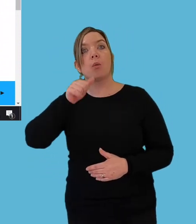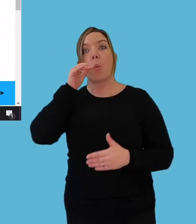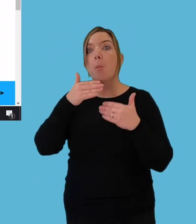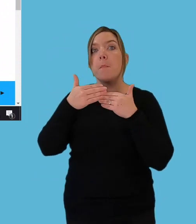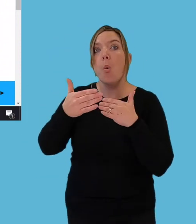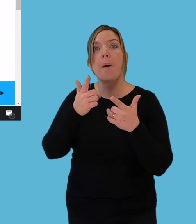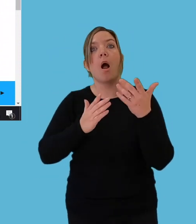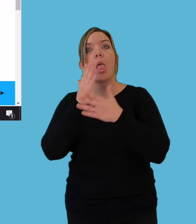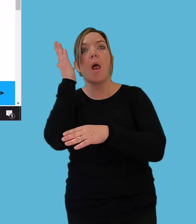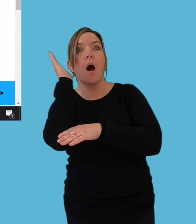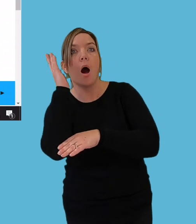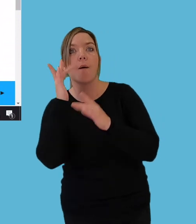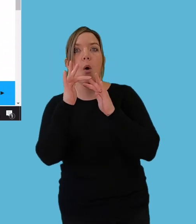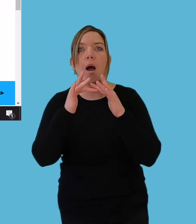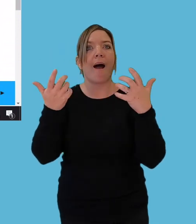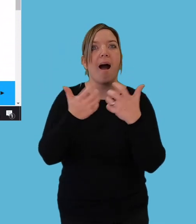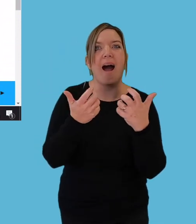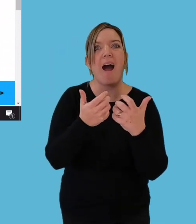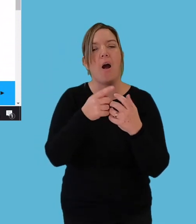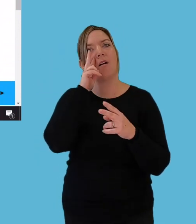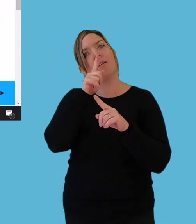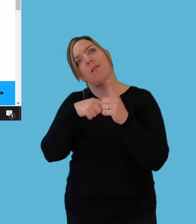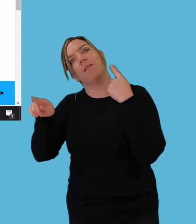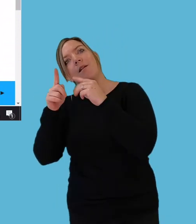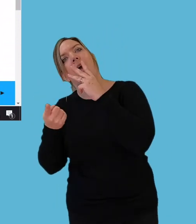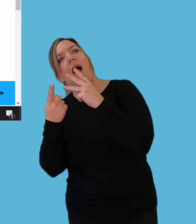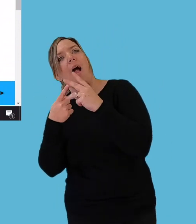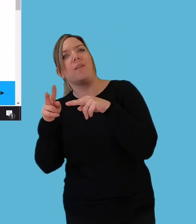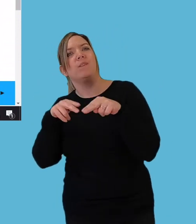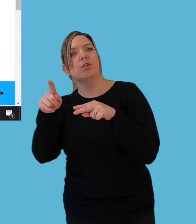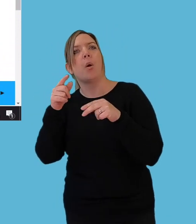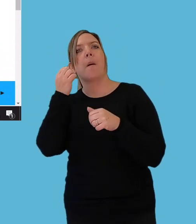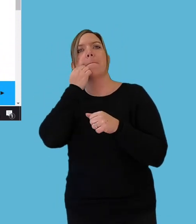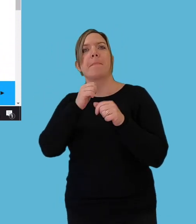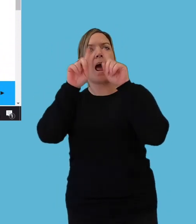If you're interested in knowing more about how our live, online sessions work, take a look at our other videos about